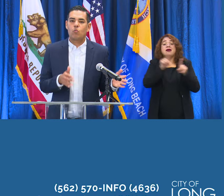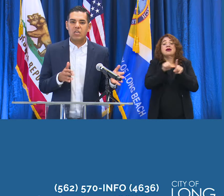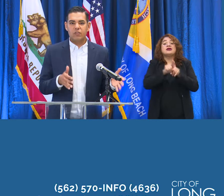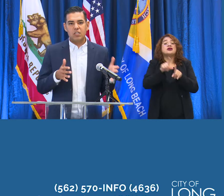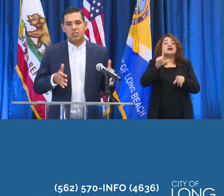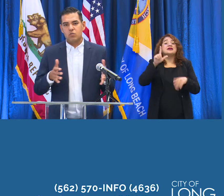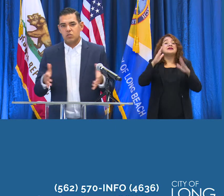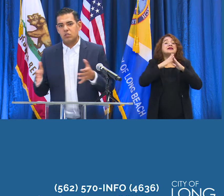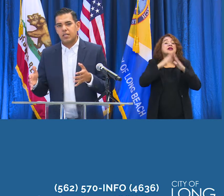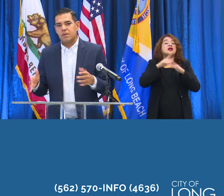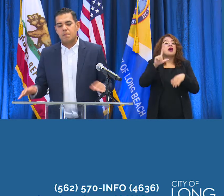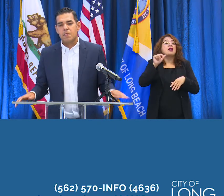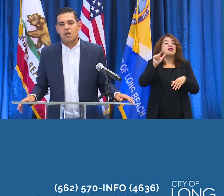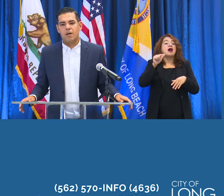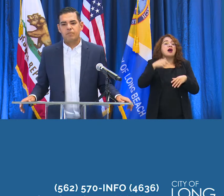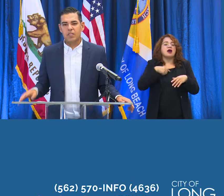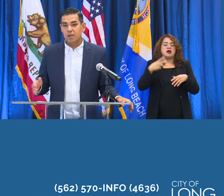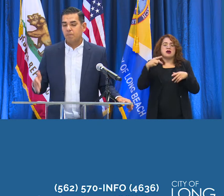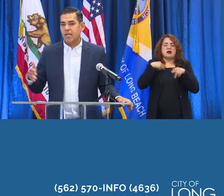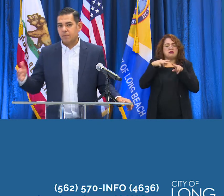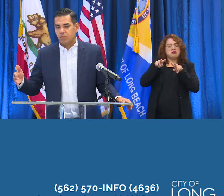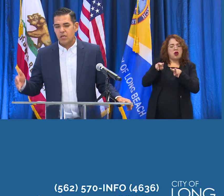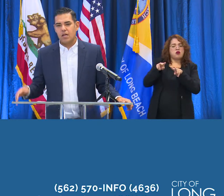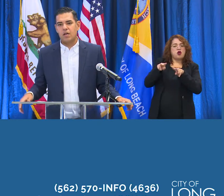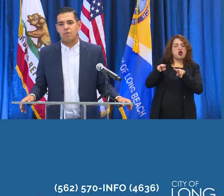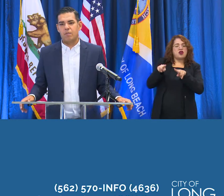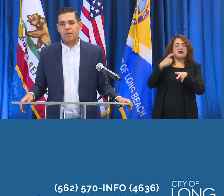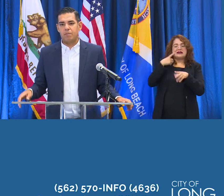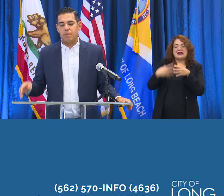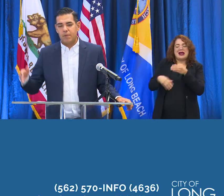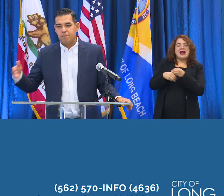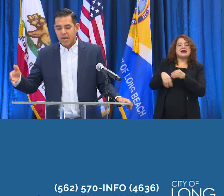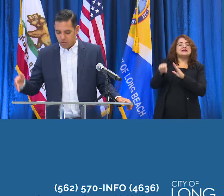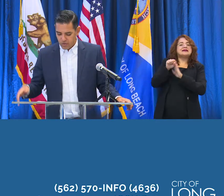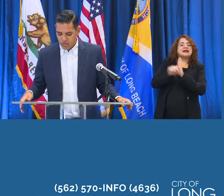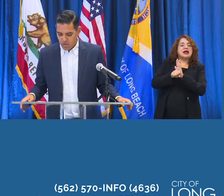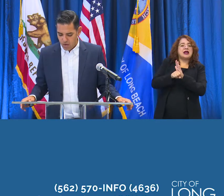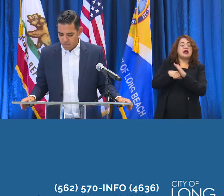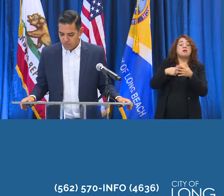We have continuously been a bit better than the